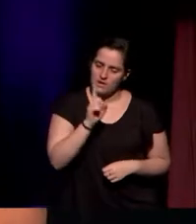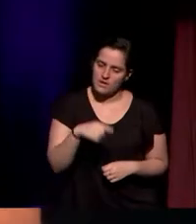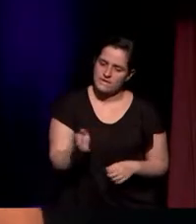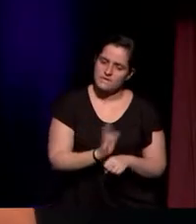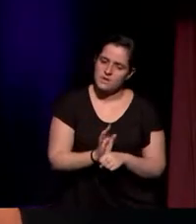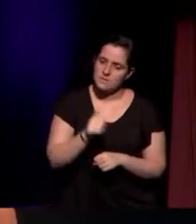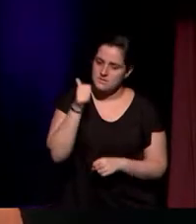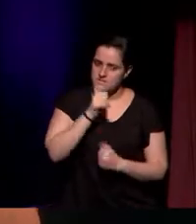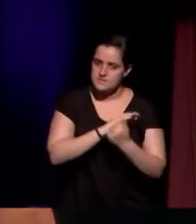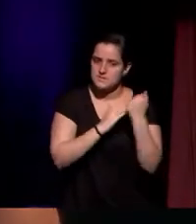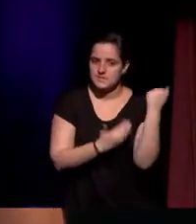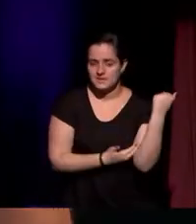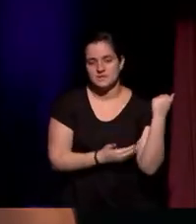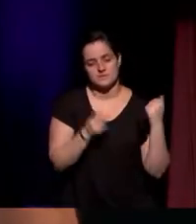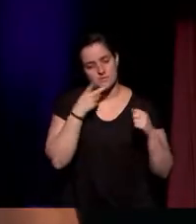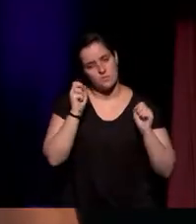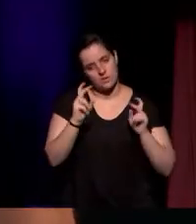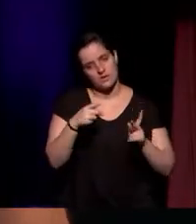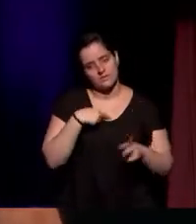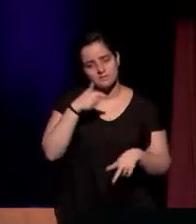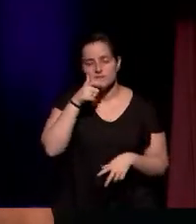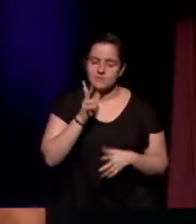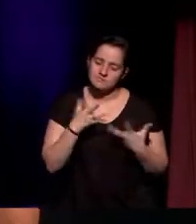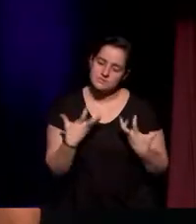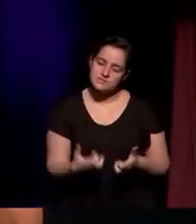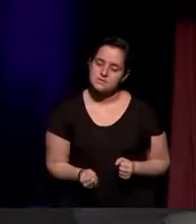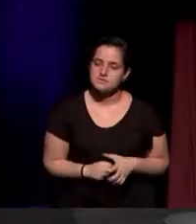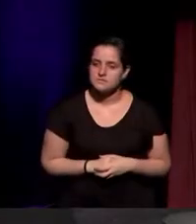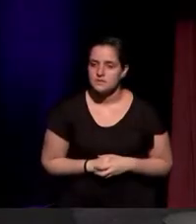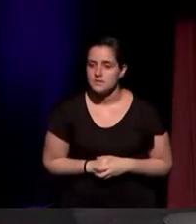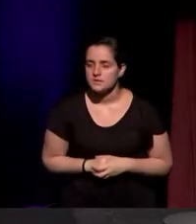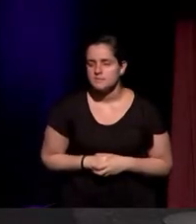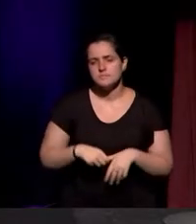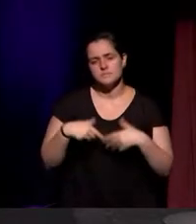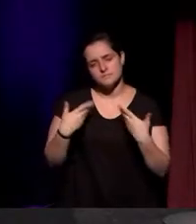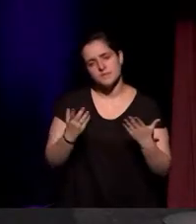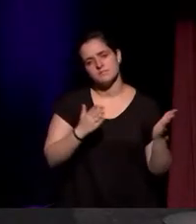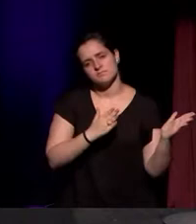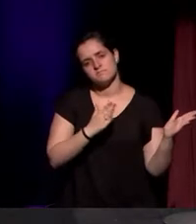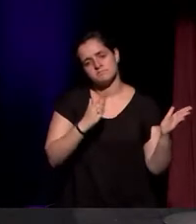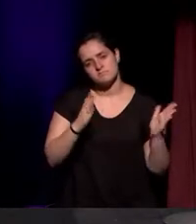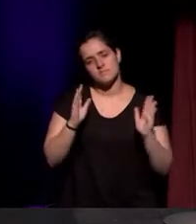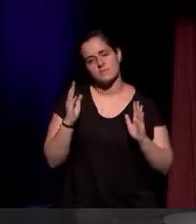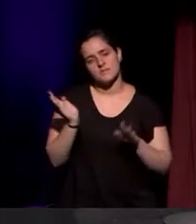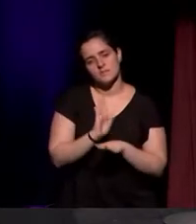good, cool, let's see the feminist movie, and the movie like this, the happy ending expected